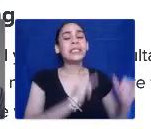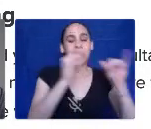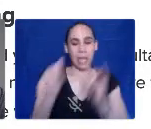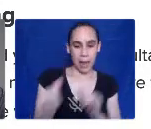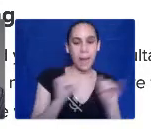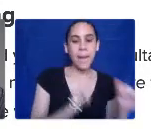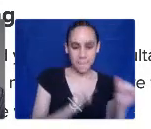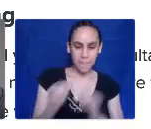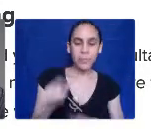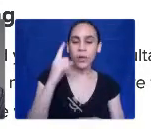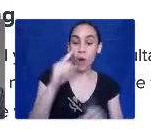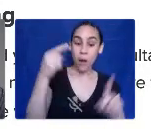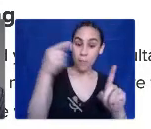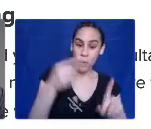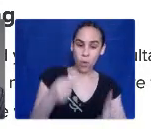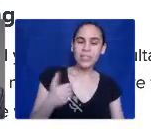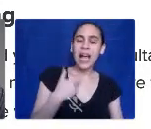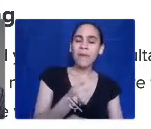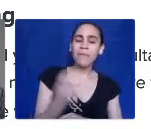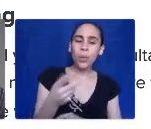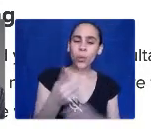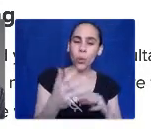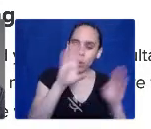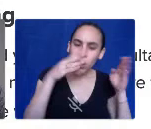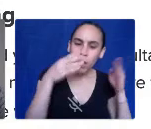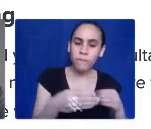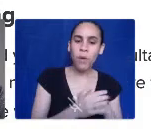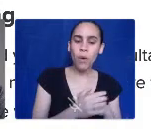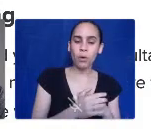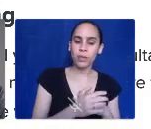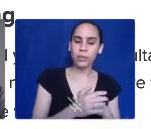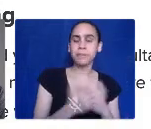a few subjects you want to focus on so each bullet should be focused on a few subjects so one is